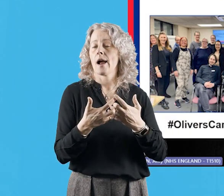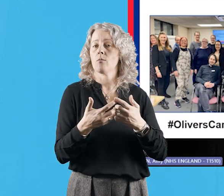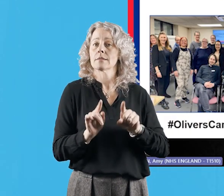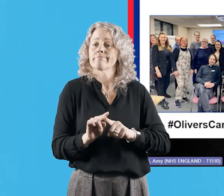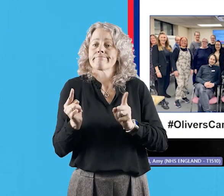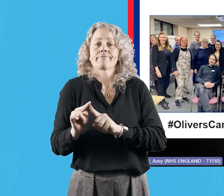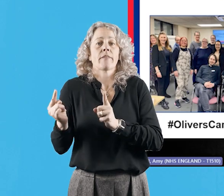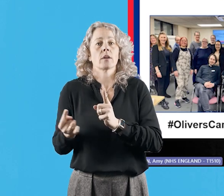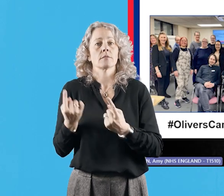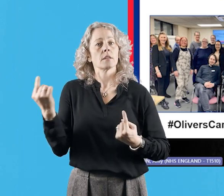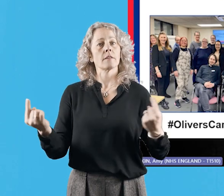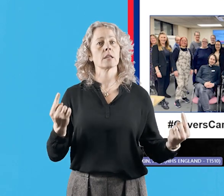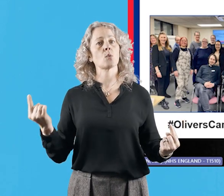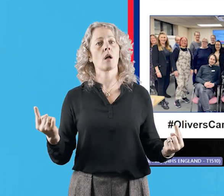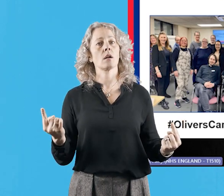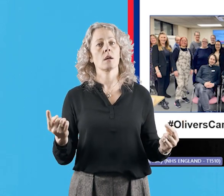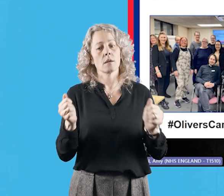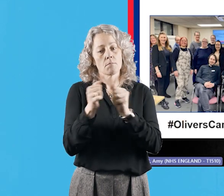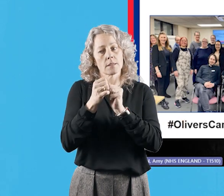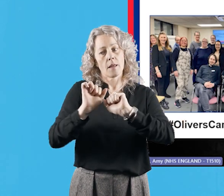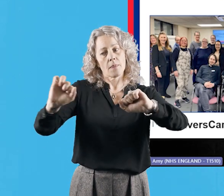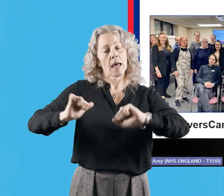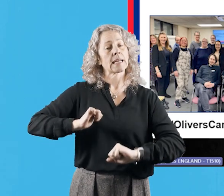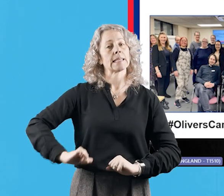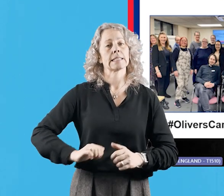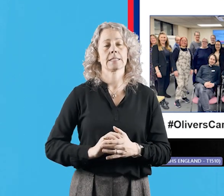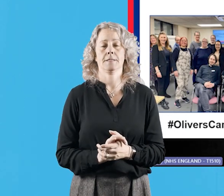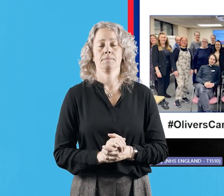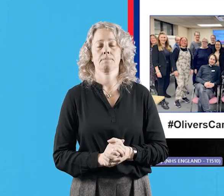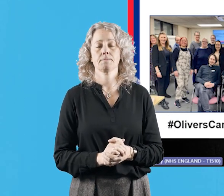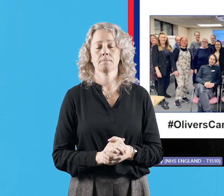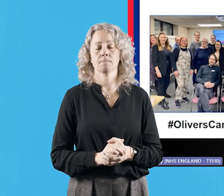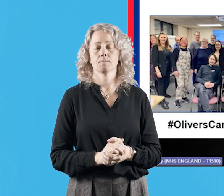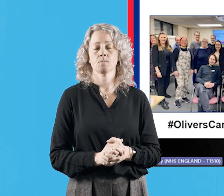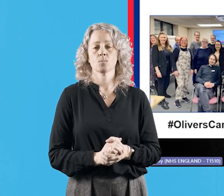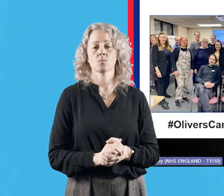will suit their needs. So that's the model that we try and make